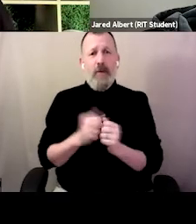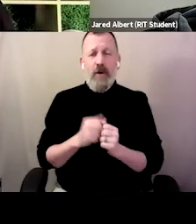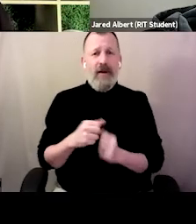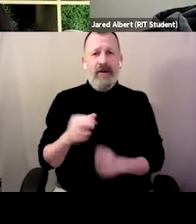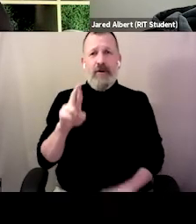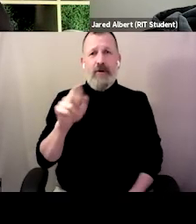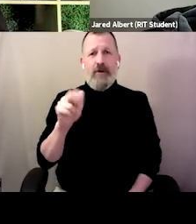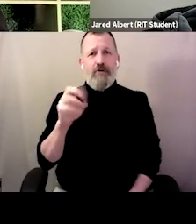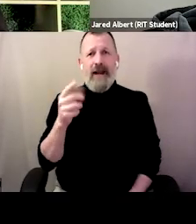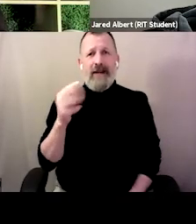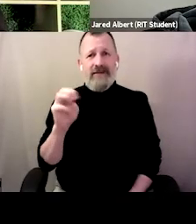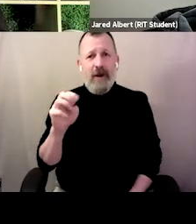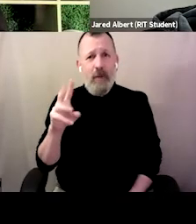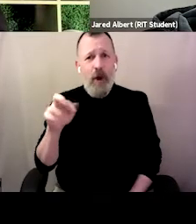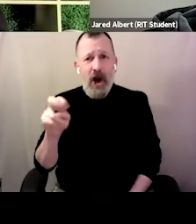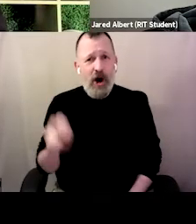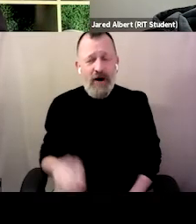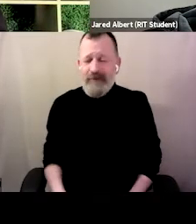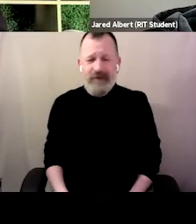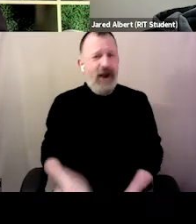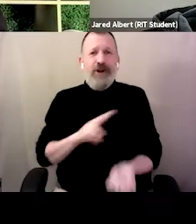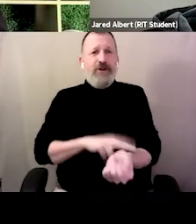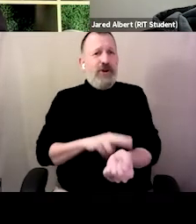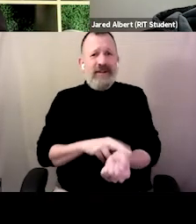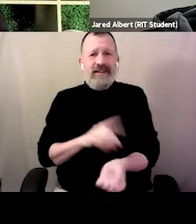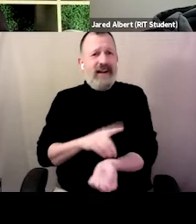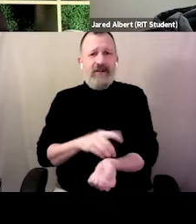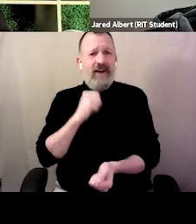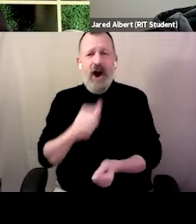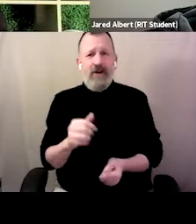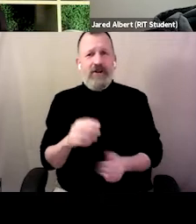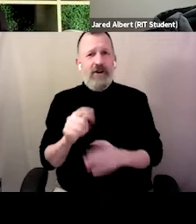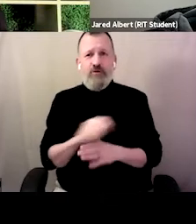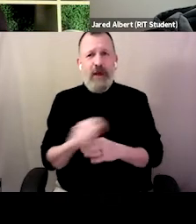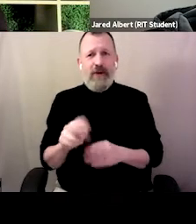CalebBarlow: nurses and physicians aren't trained to pay per chart anymore. So when you lock up a